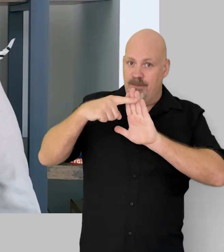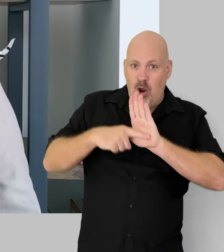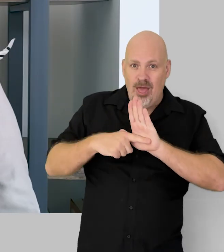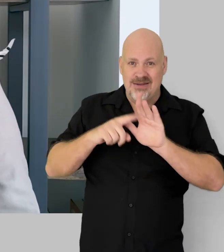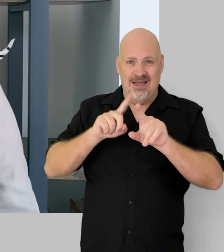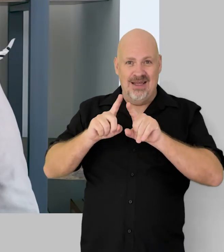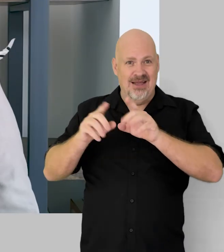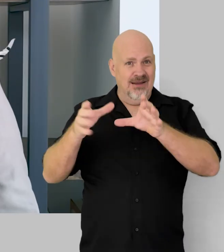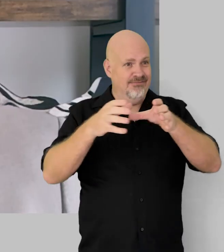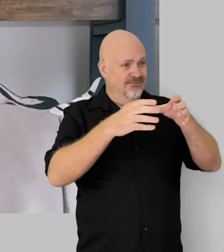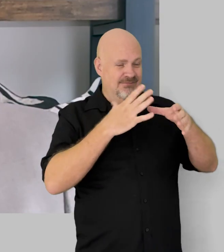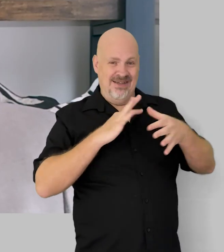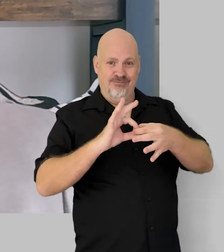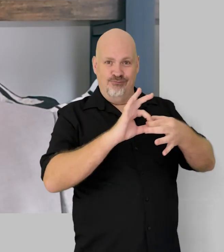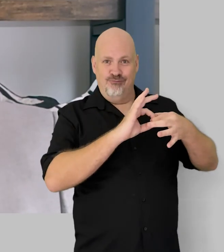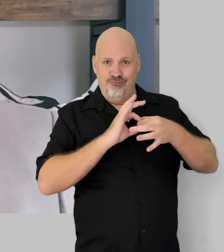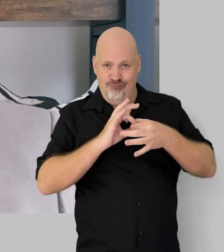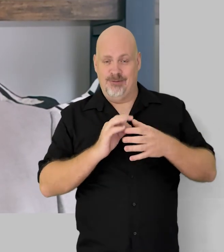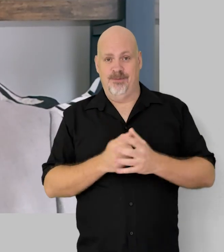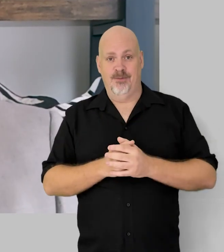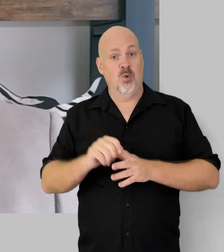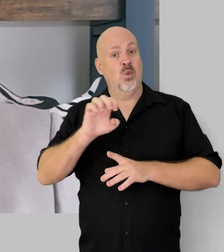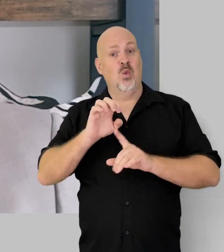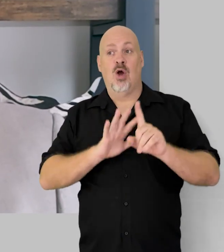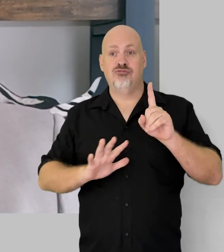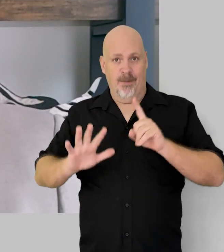that matter most to them, such as functionality and quality of life.